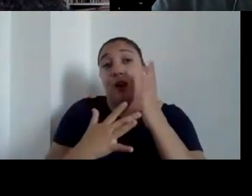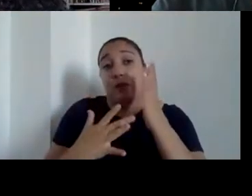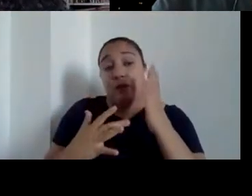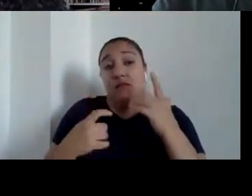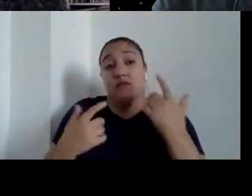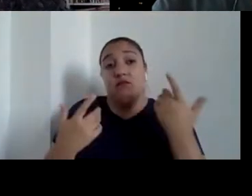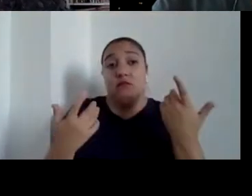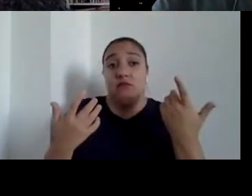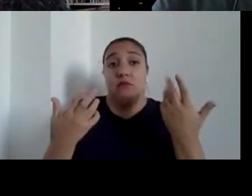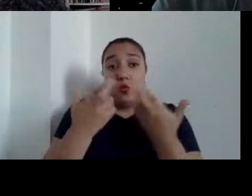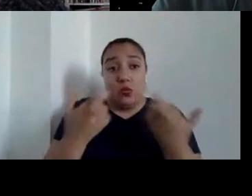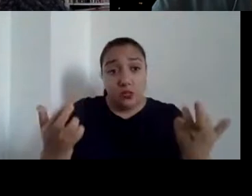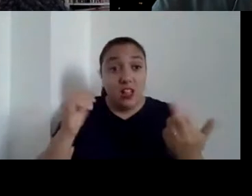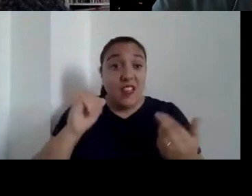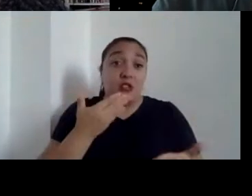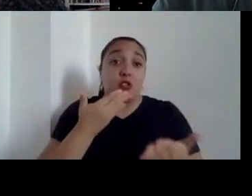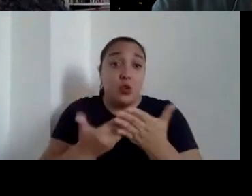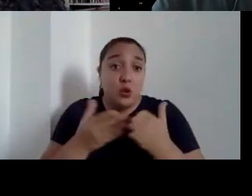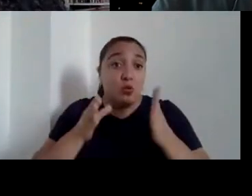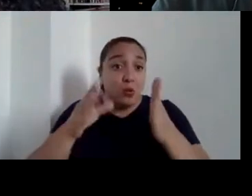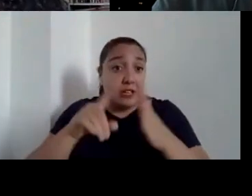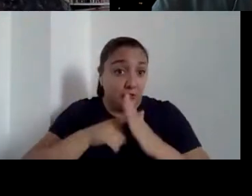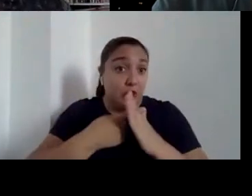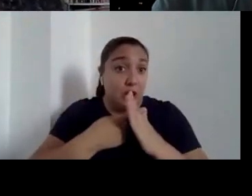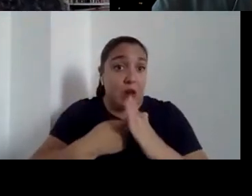also starting. Personally, I have been happy with the black